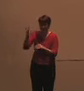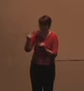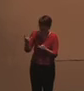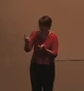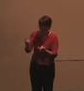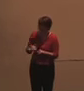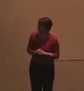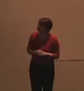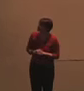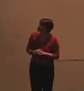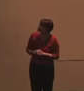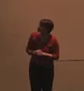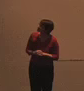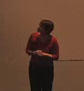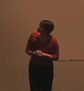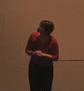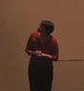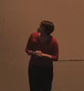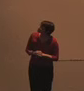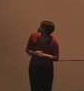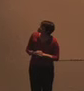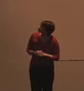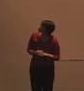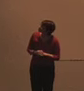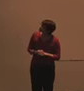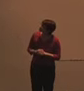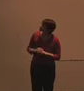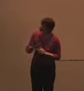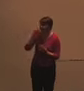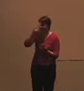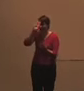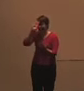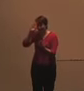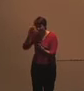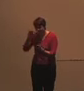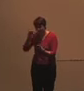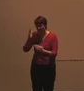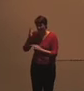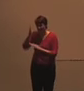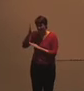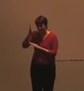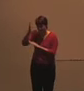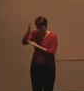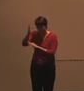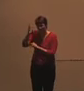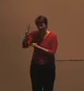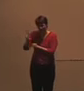And I hope in the future, they are using this upper part.